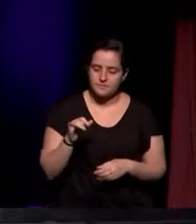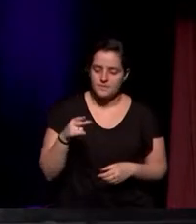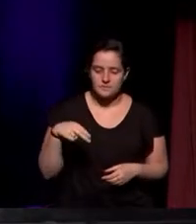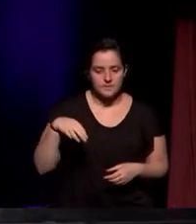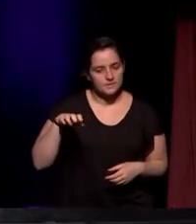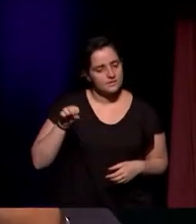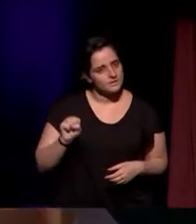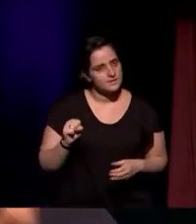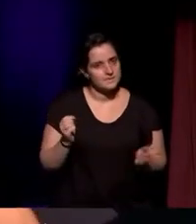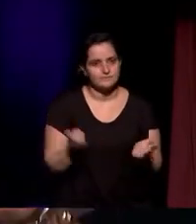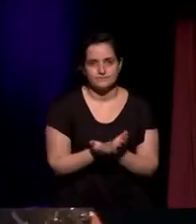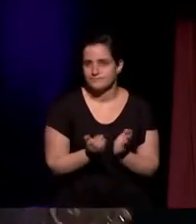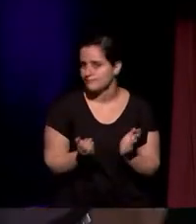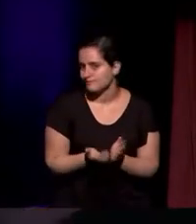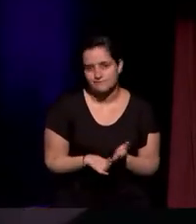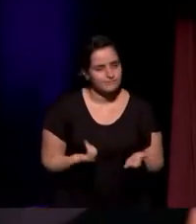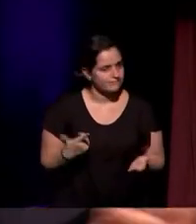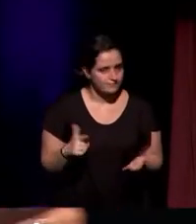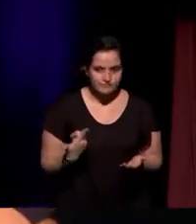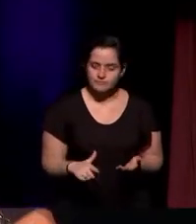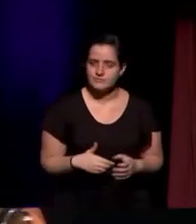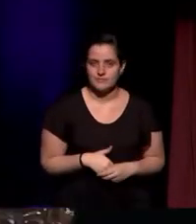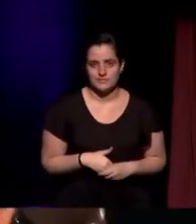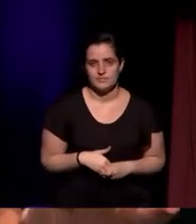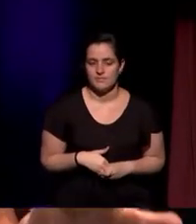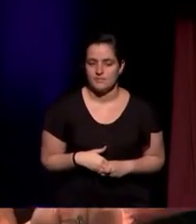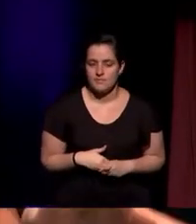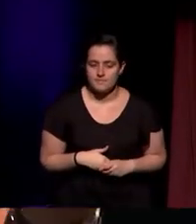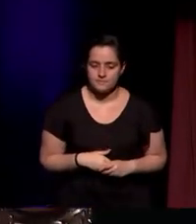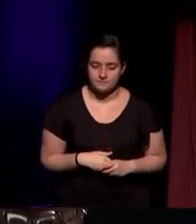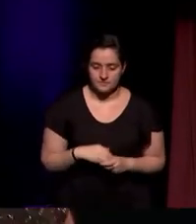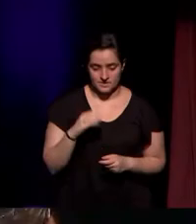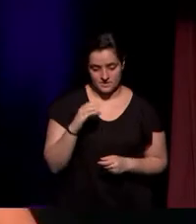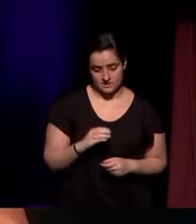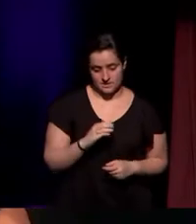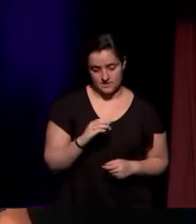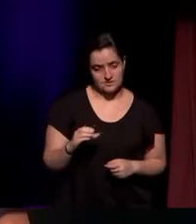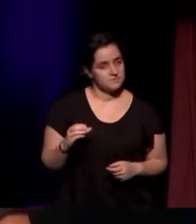In Islamic communities, this is common, in Christians, too.